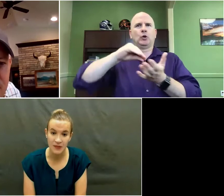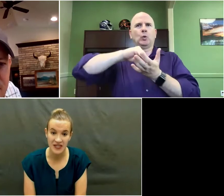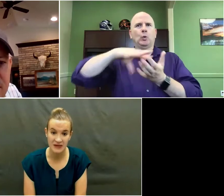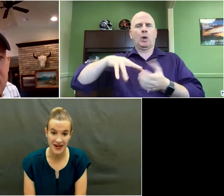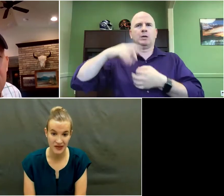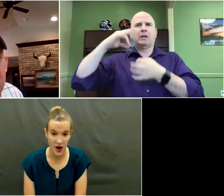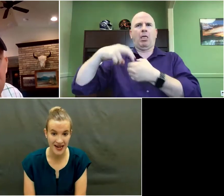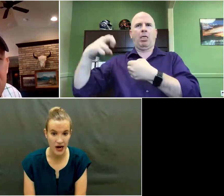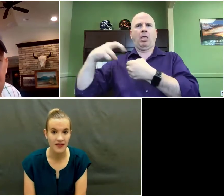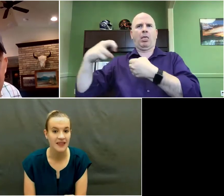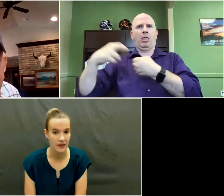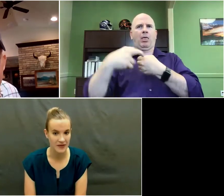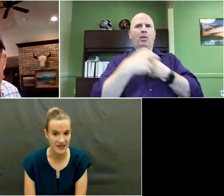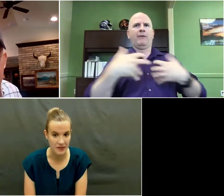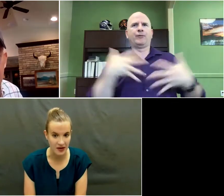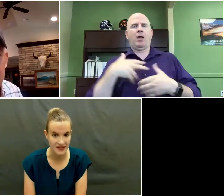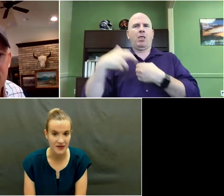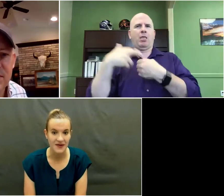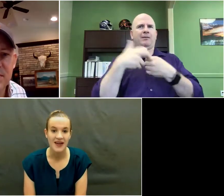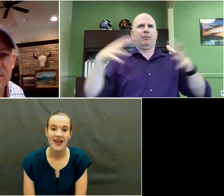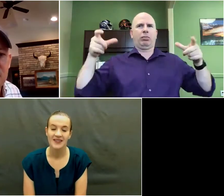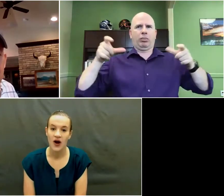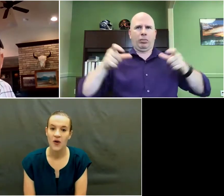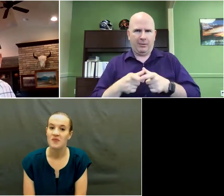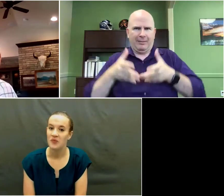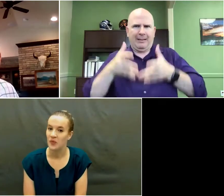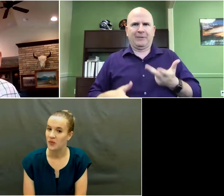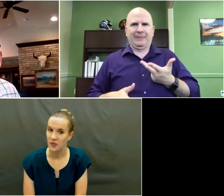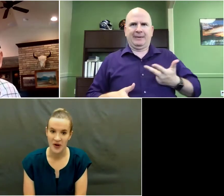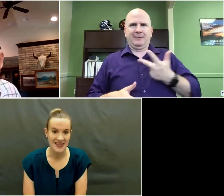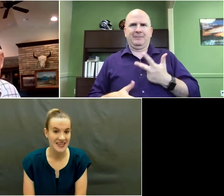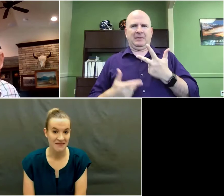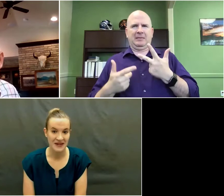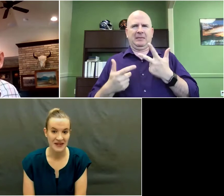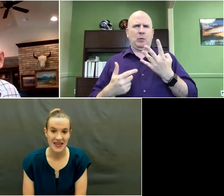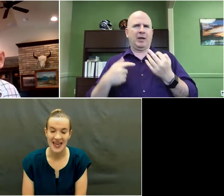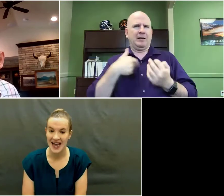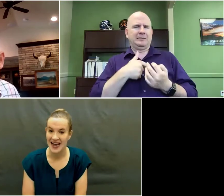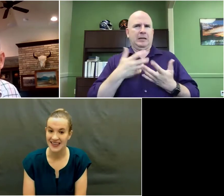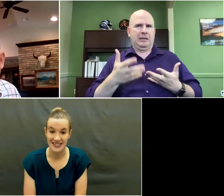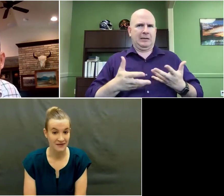participated in the walkout that they would be expelled. So, we definitely, that definitely